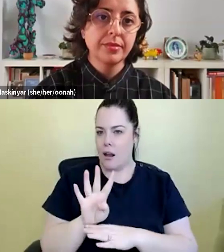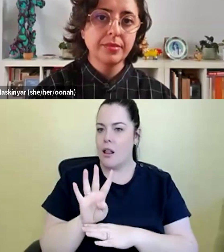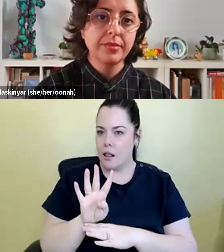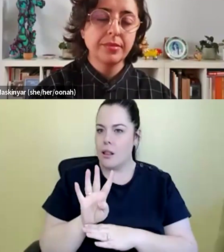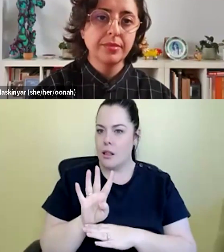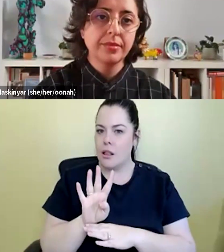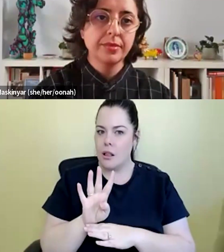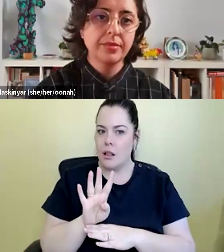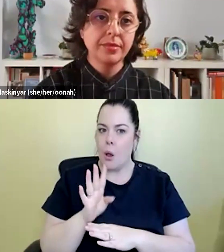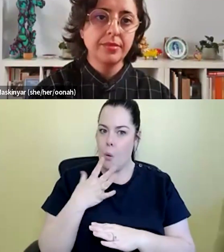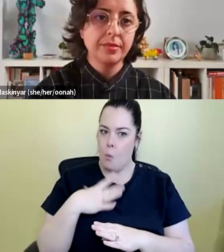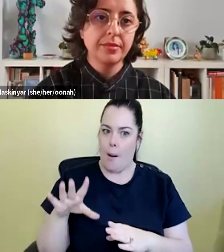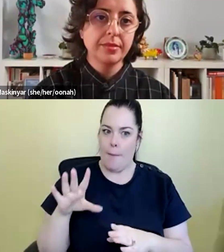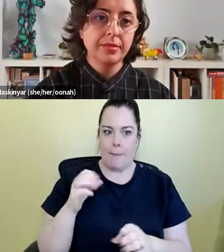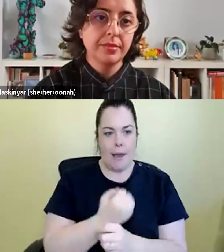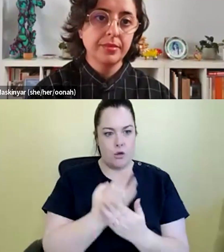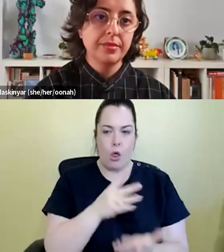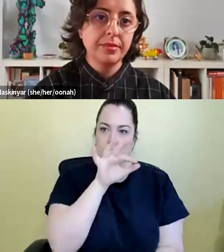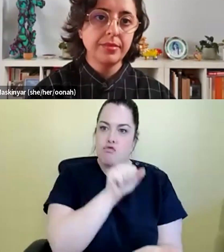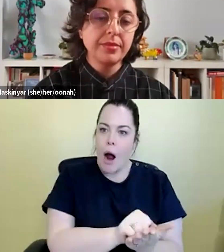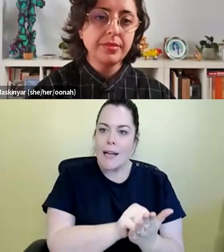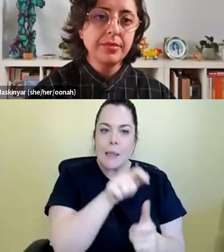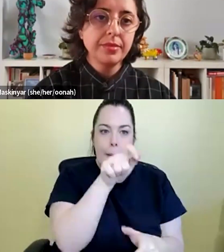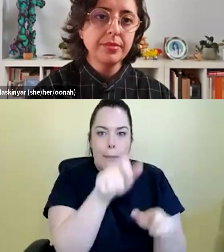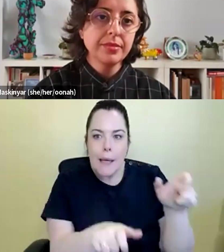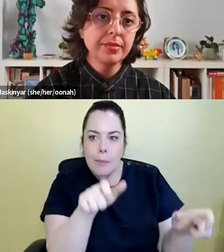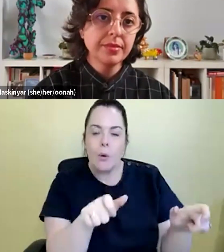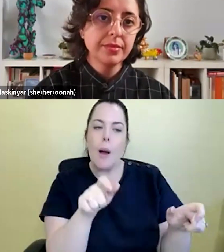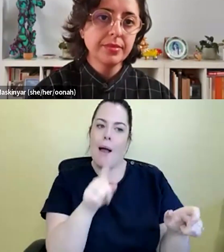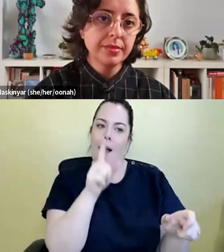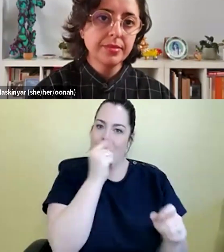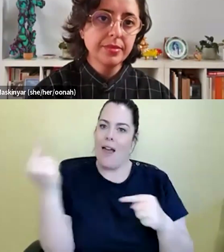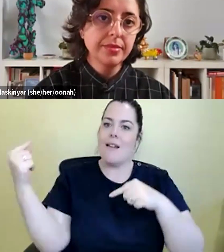can be in the room for the majority of the time. If people have too many conflicts of interest,